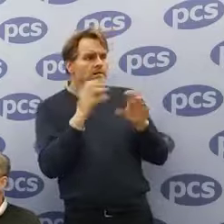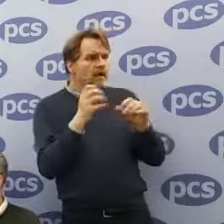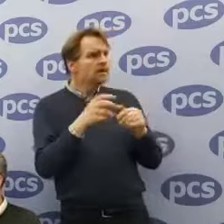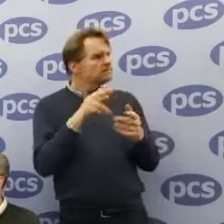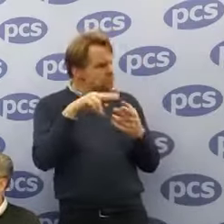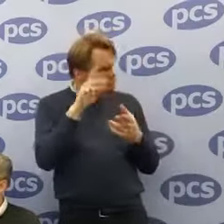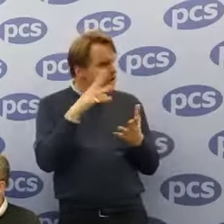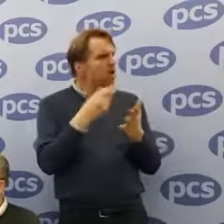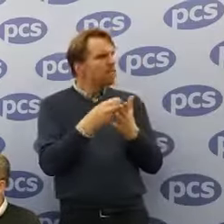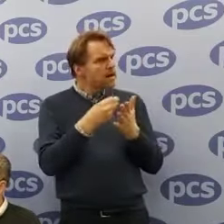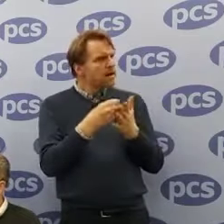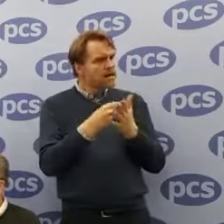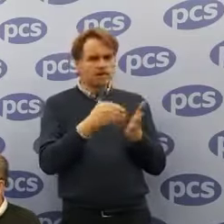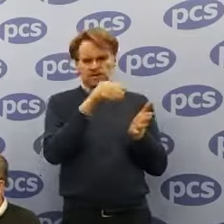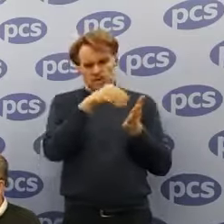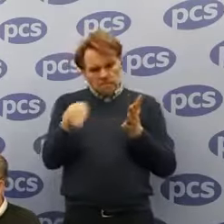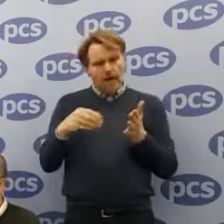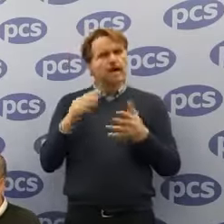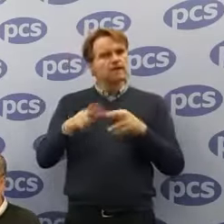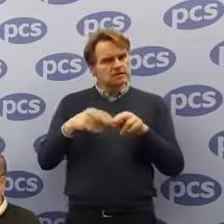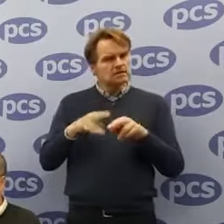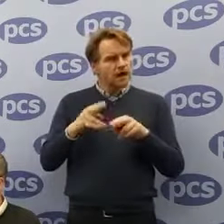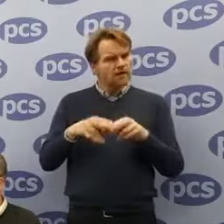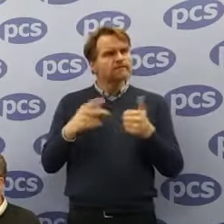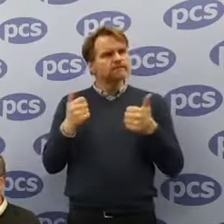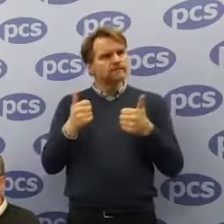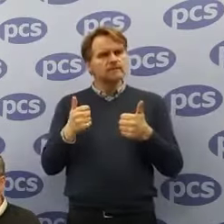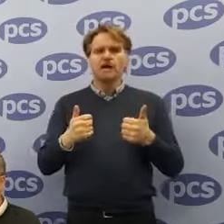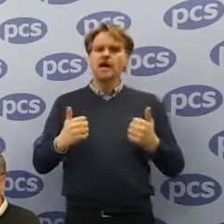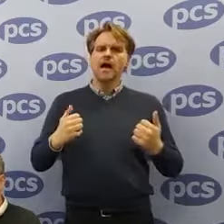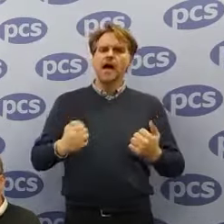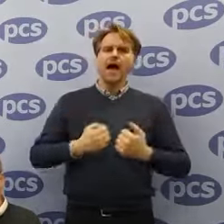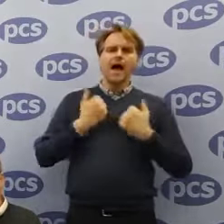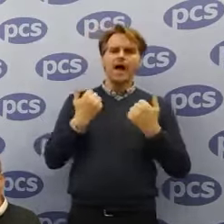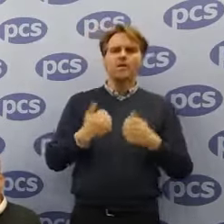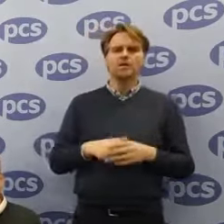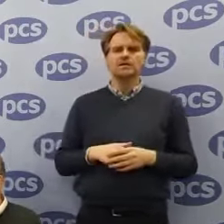money to pay their workforce, ours did, what is probably one of the most